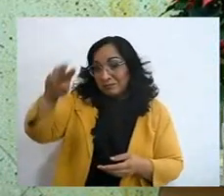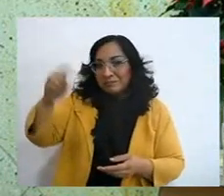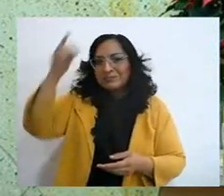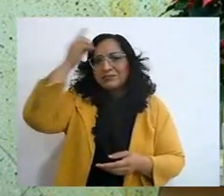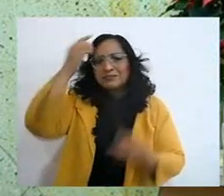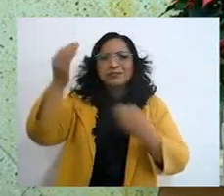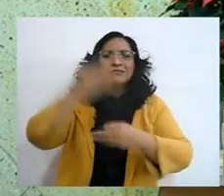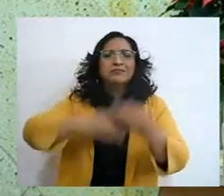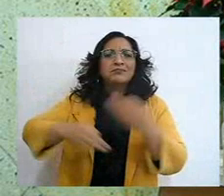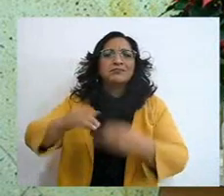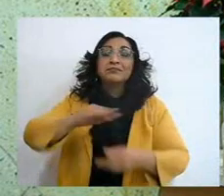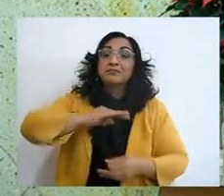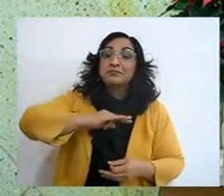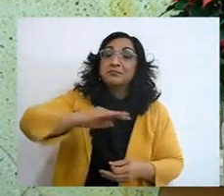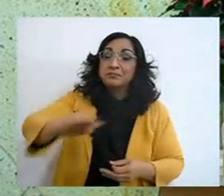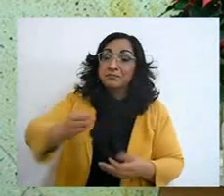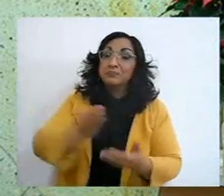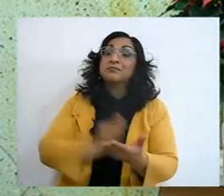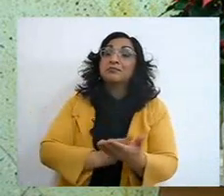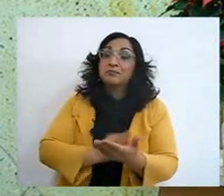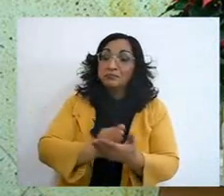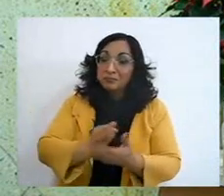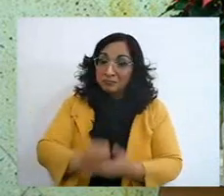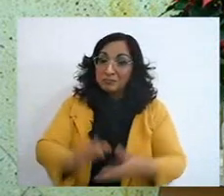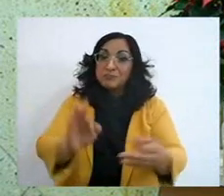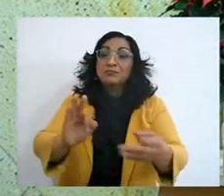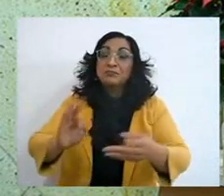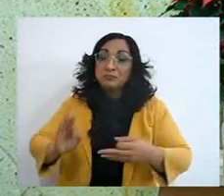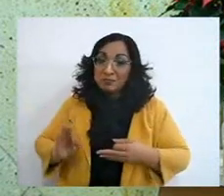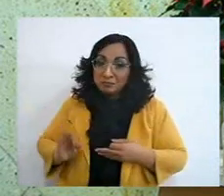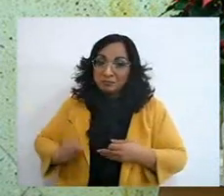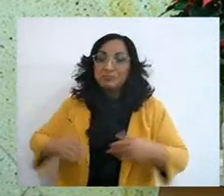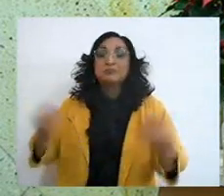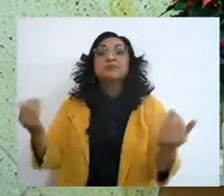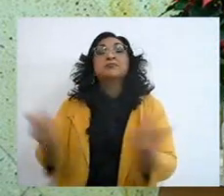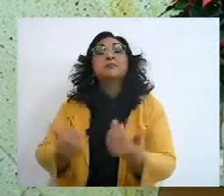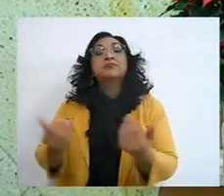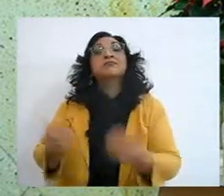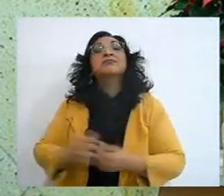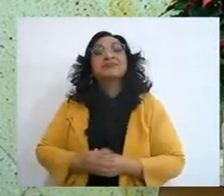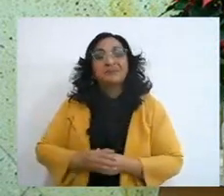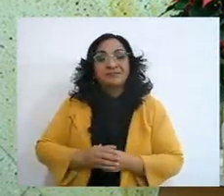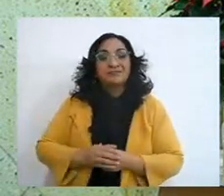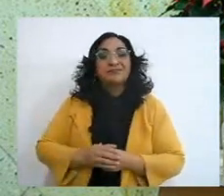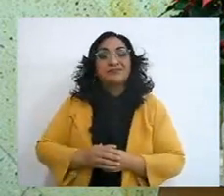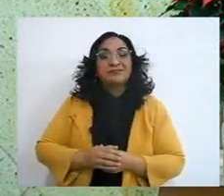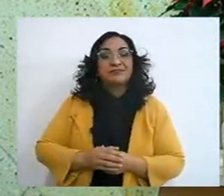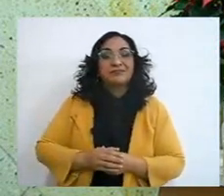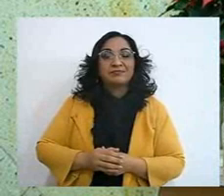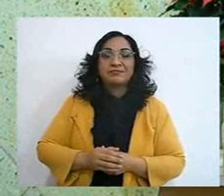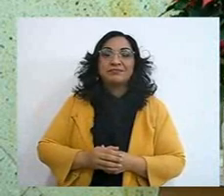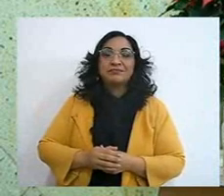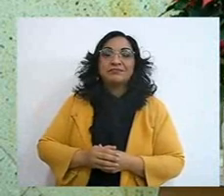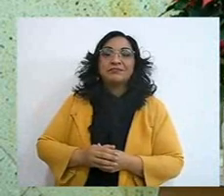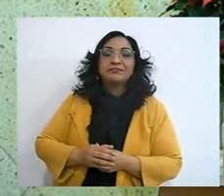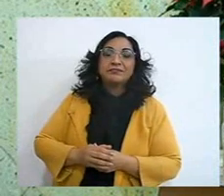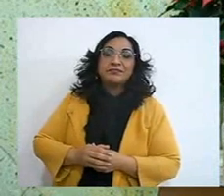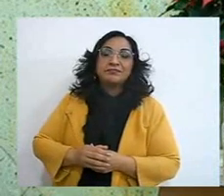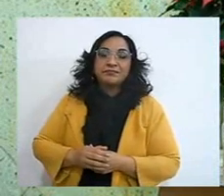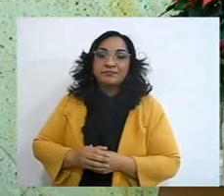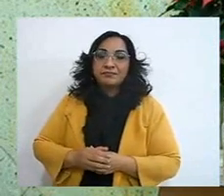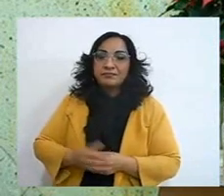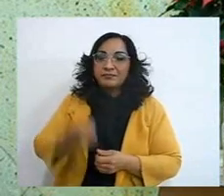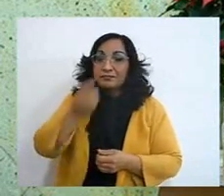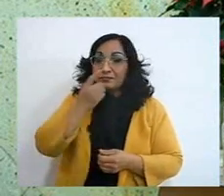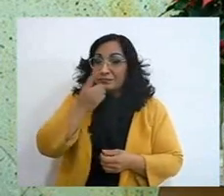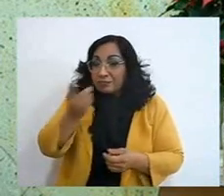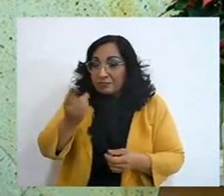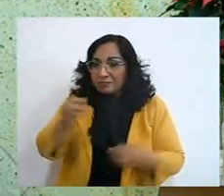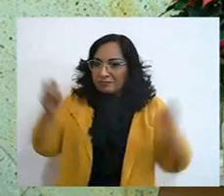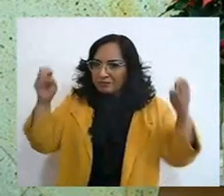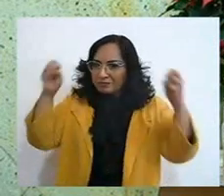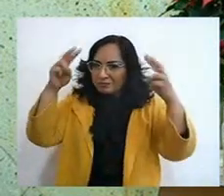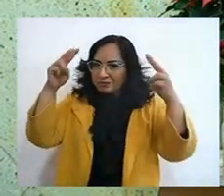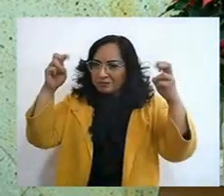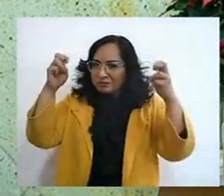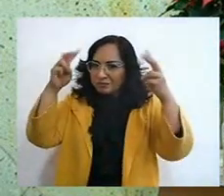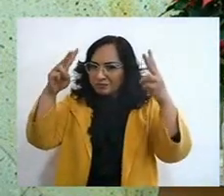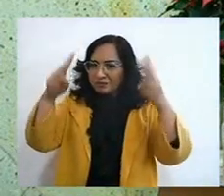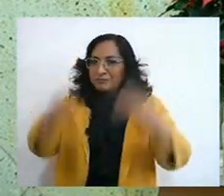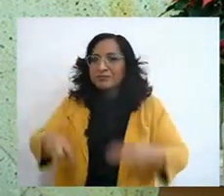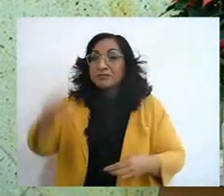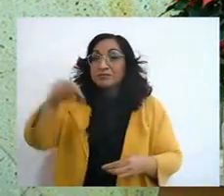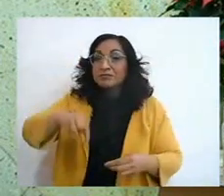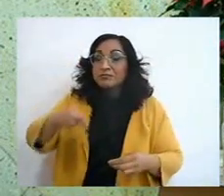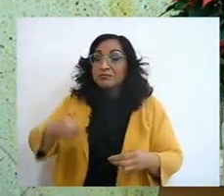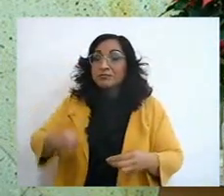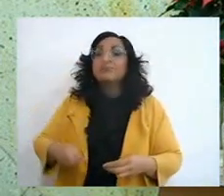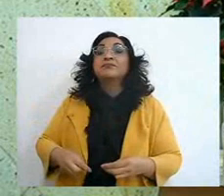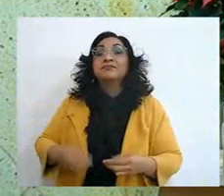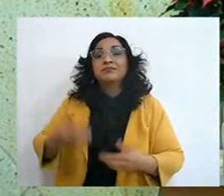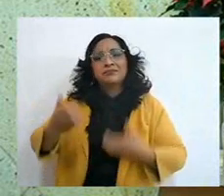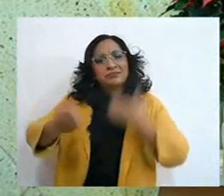he is faithful and keeps his Word and good at getting into the matter, I wanted to put the title of this teaching: